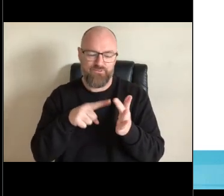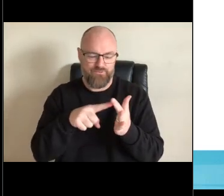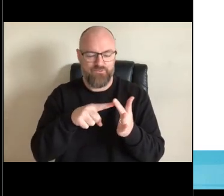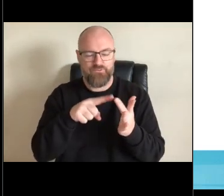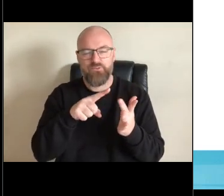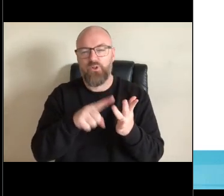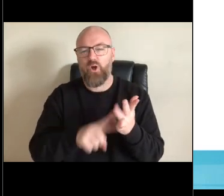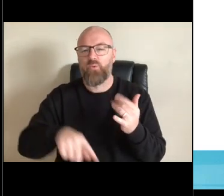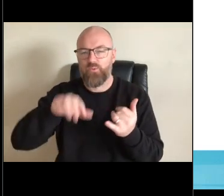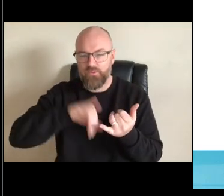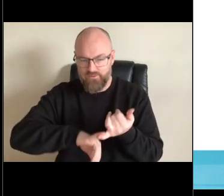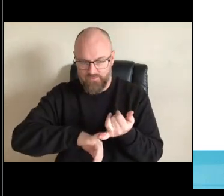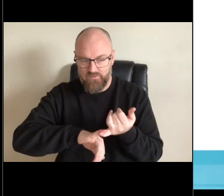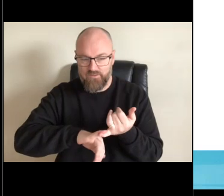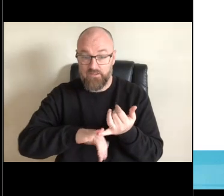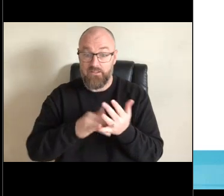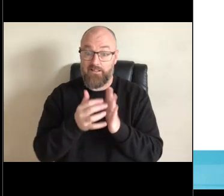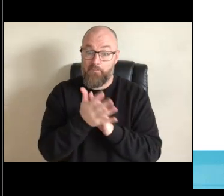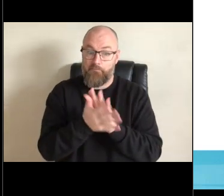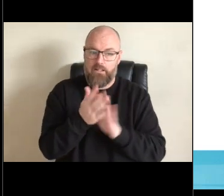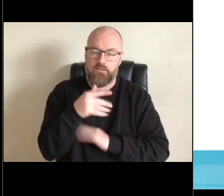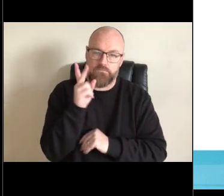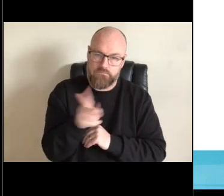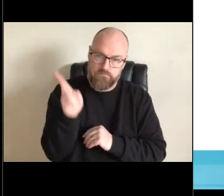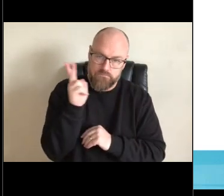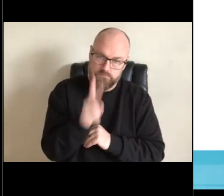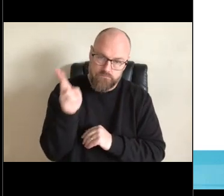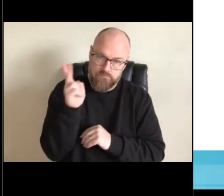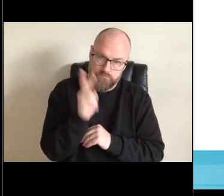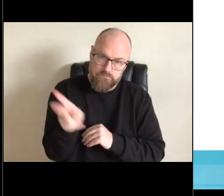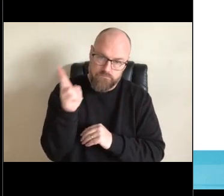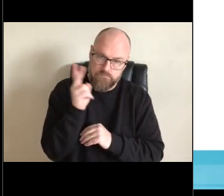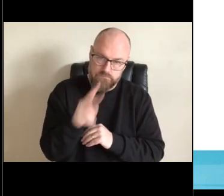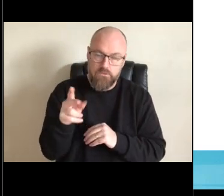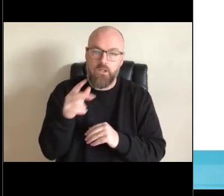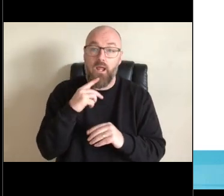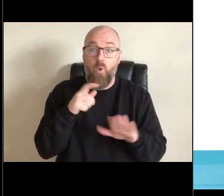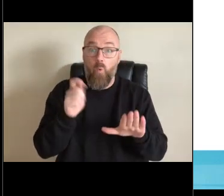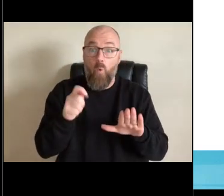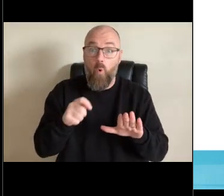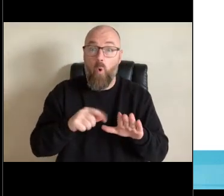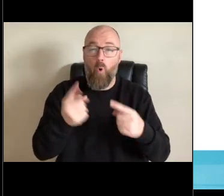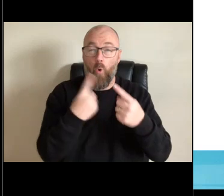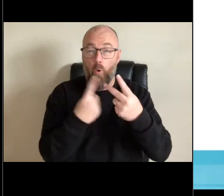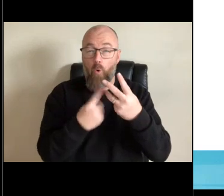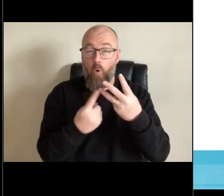litigant somebody who's um got proceedings in lots of Courts for lots of reasons and the